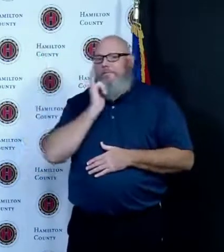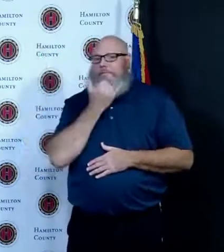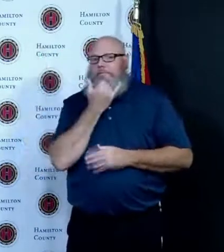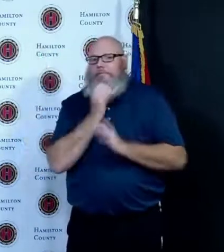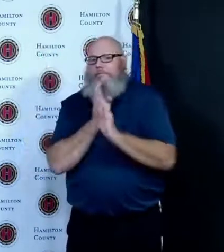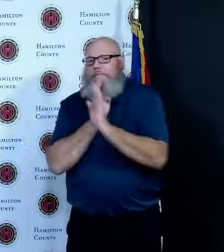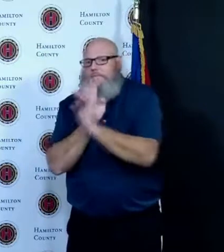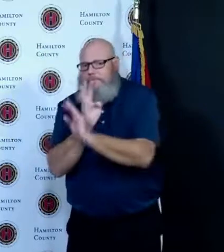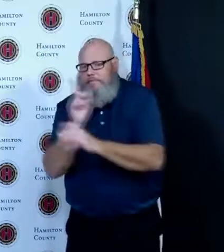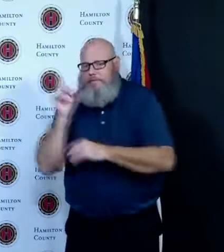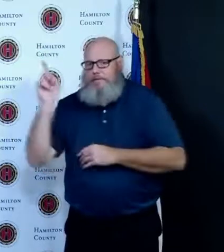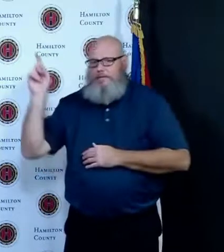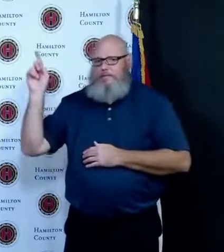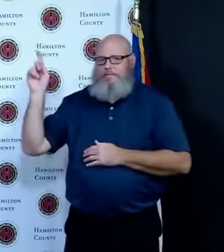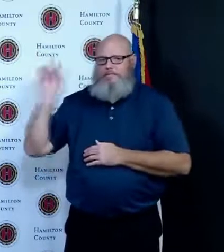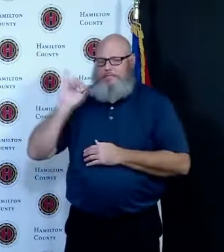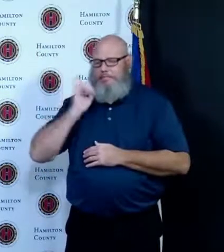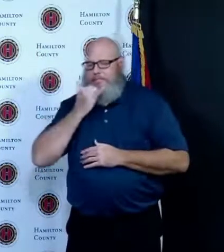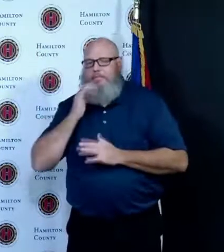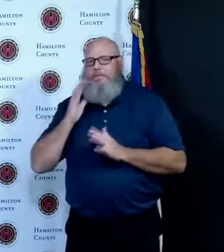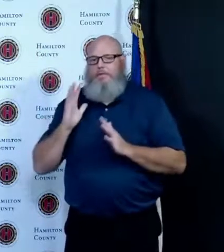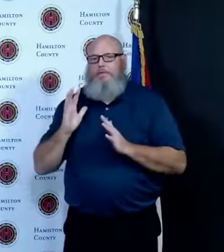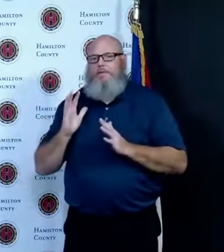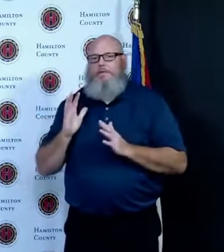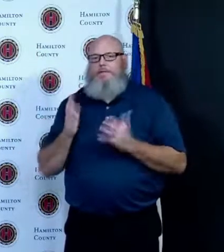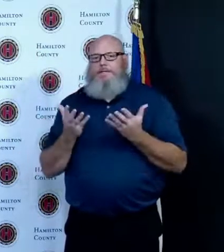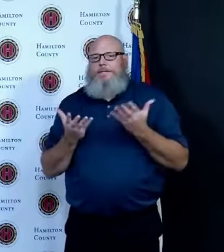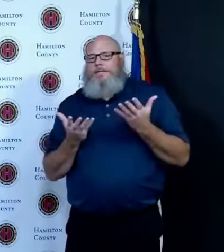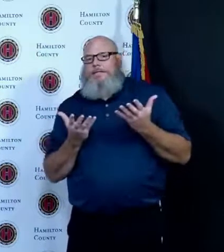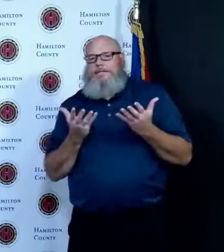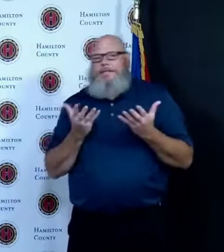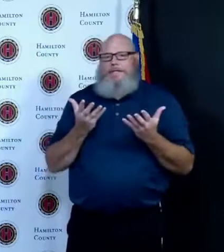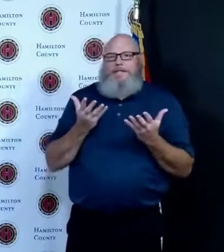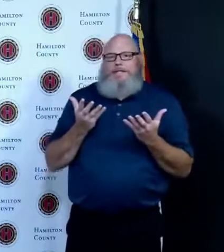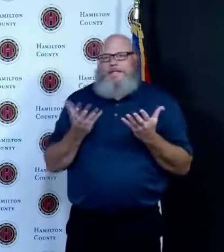in the same spot as every other county in the state and every state in the union yeah where